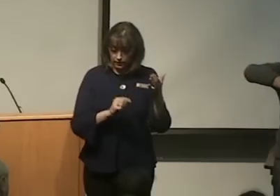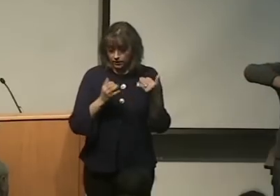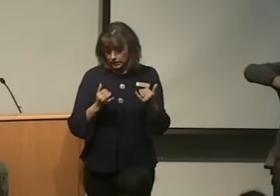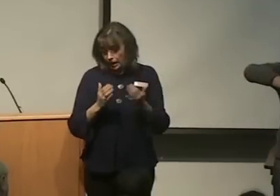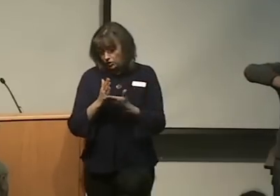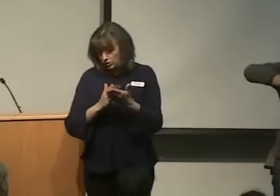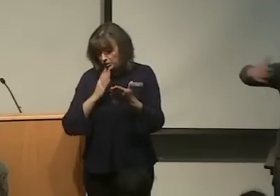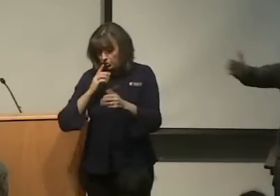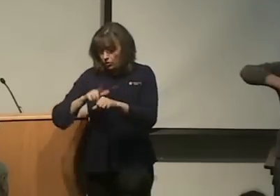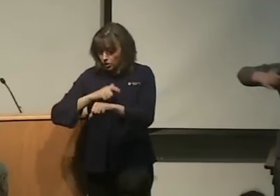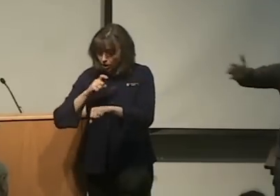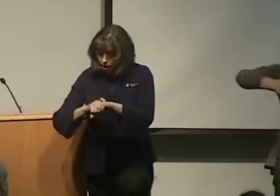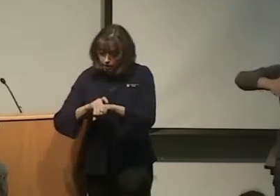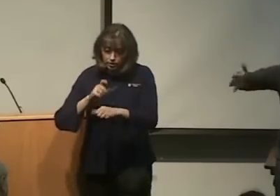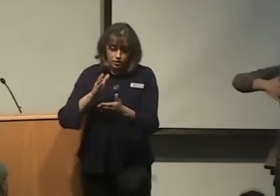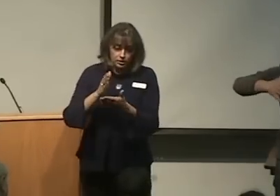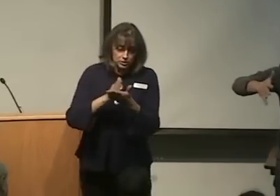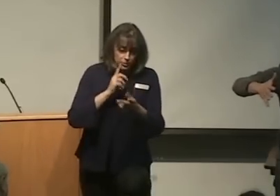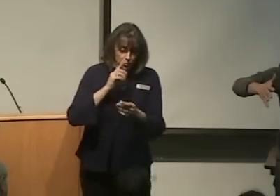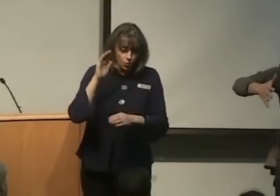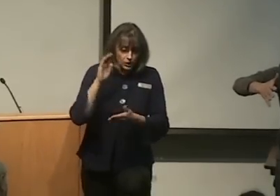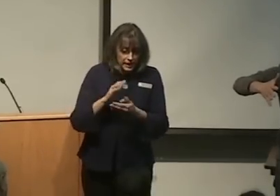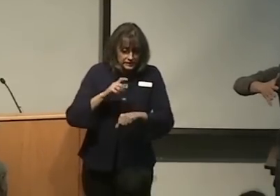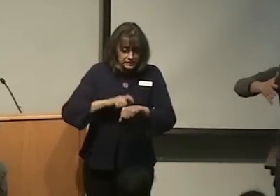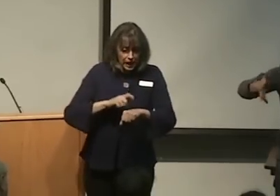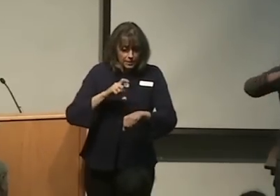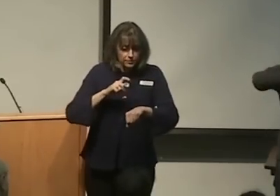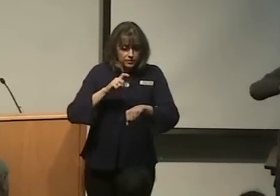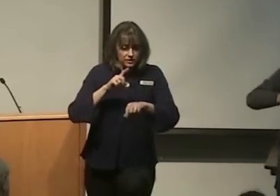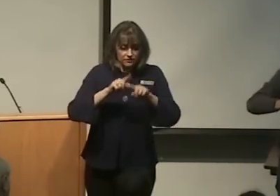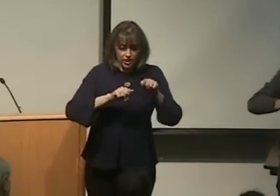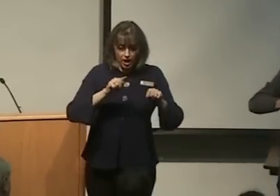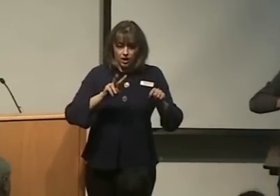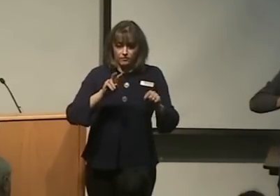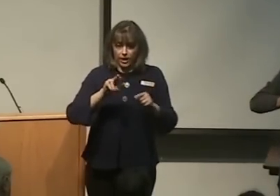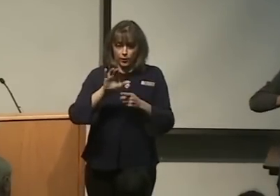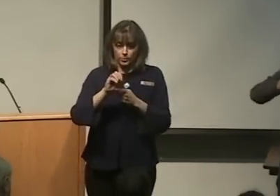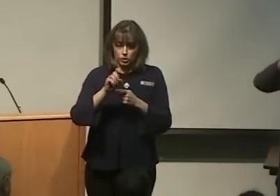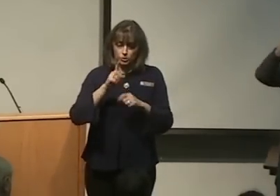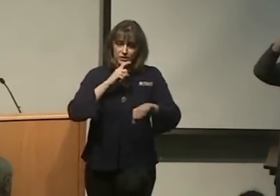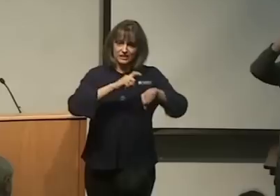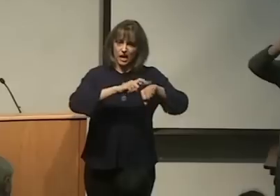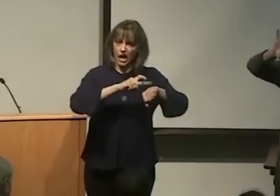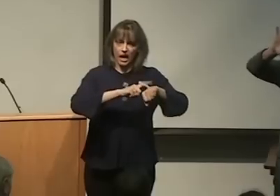But the variable should be time, and we've got it backwards. And as you know the credit hours invented